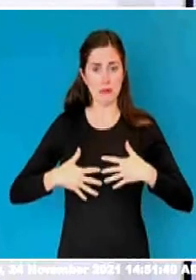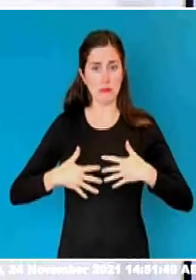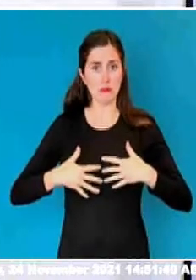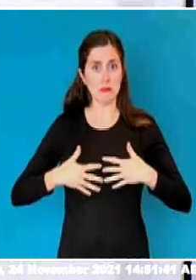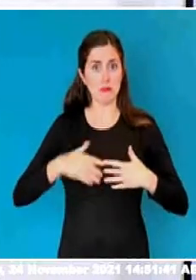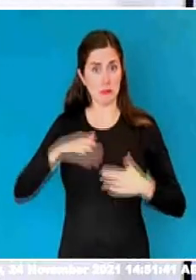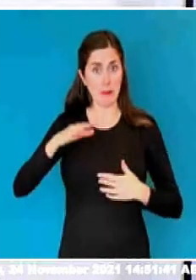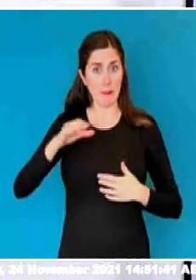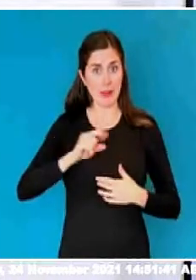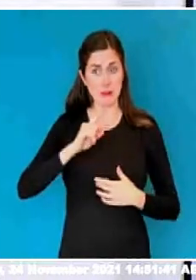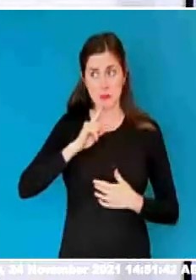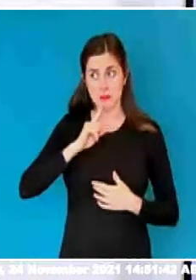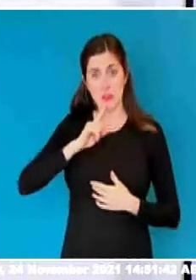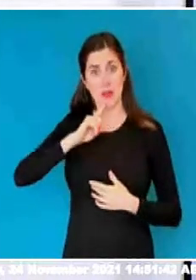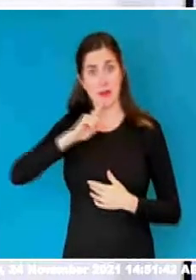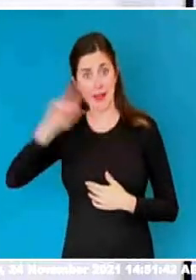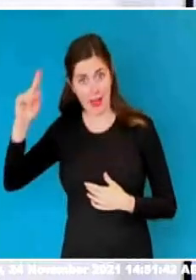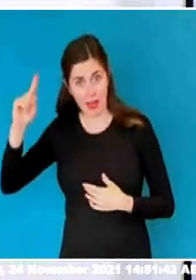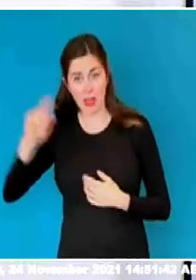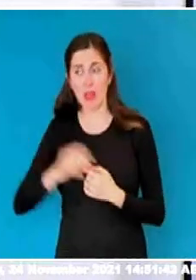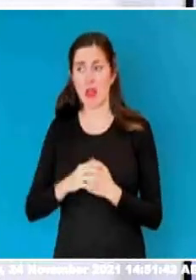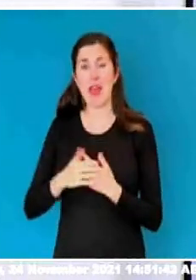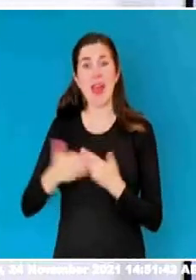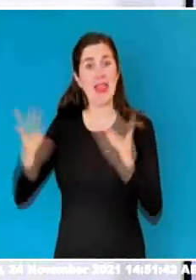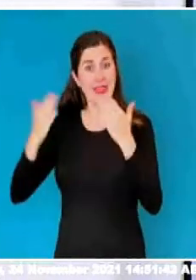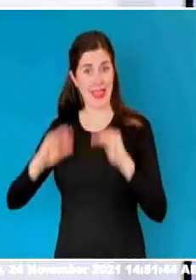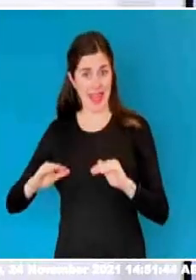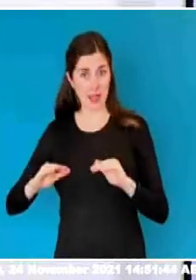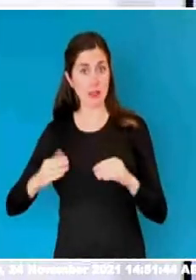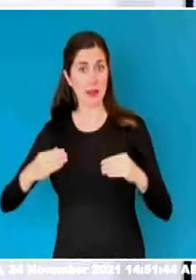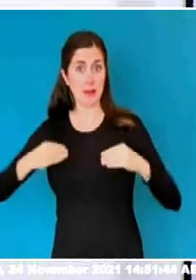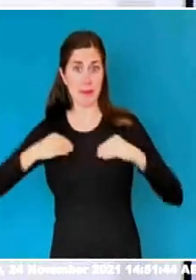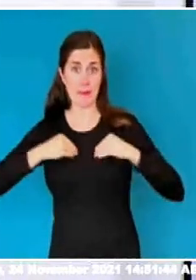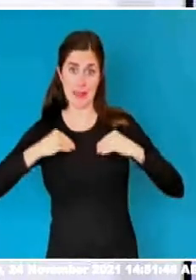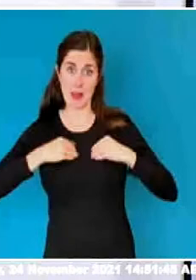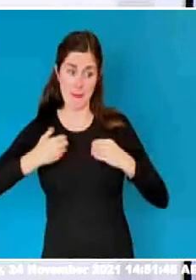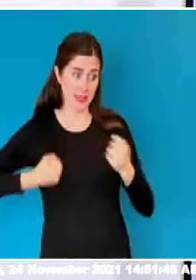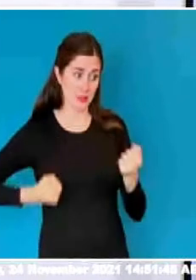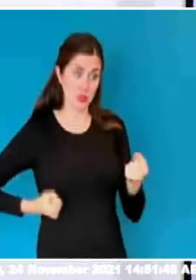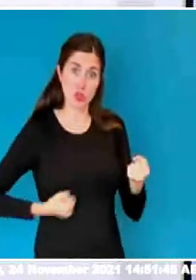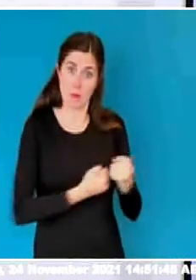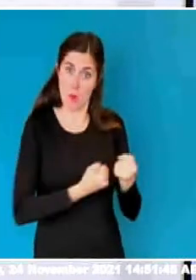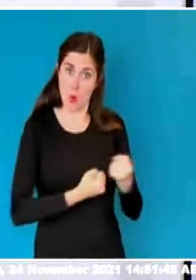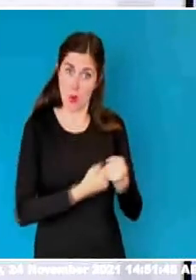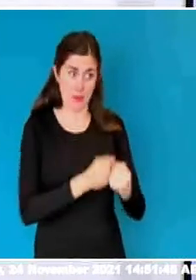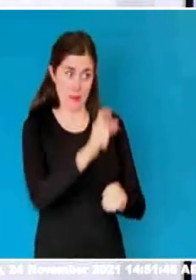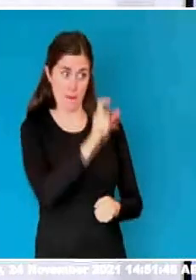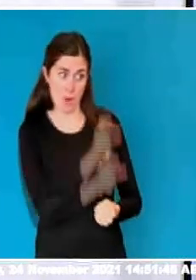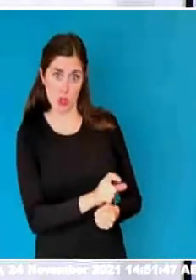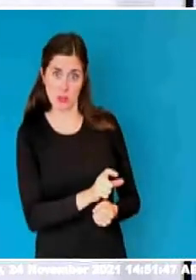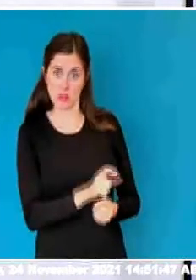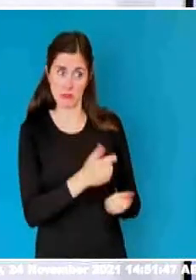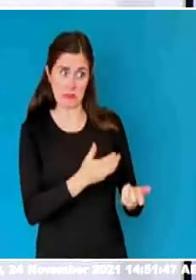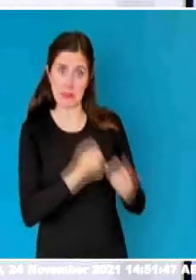systems to support a worker who has an injury, and the support for the worker